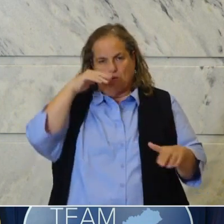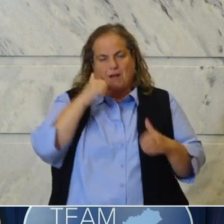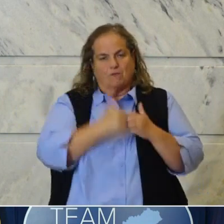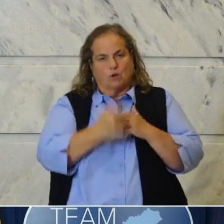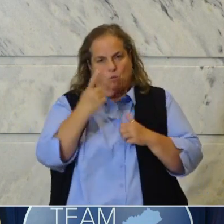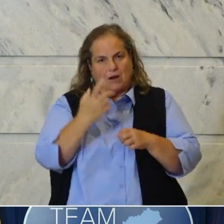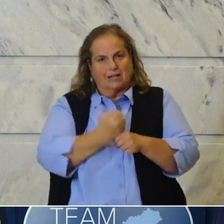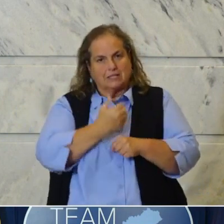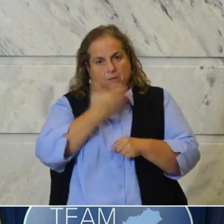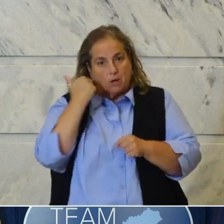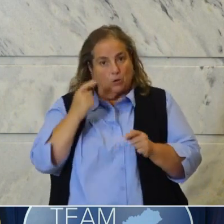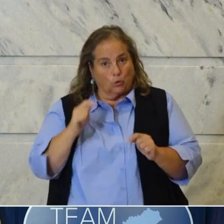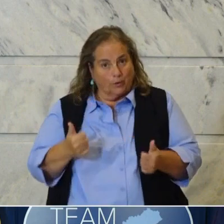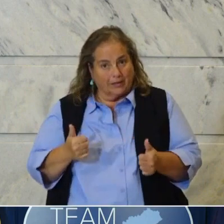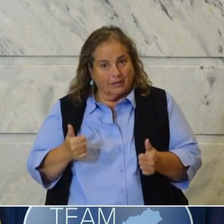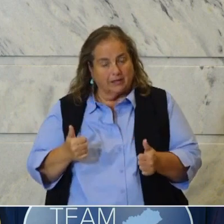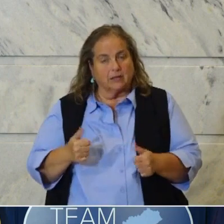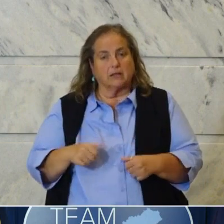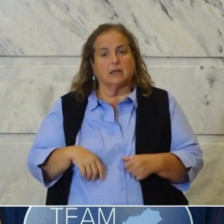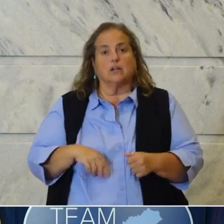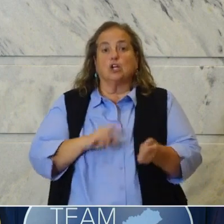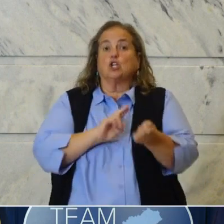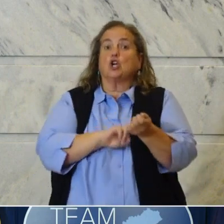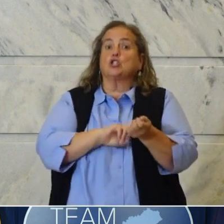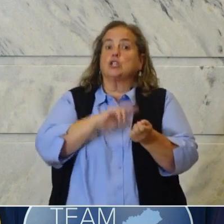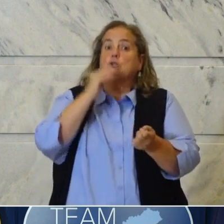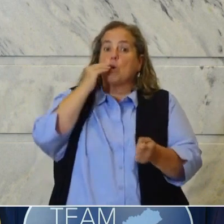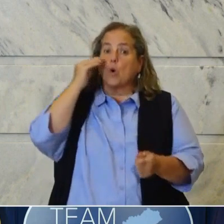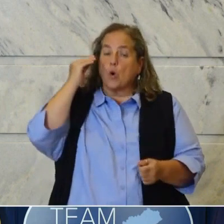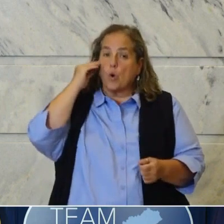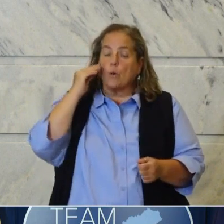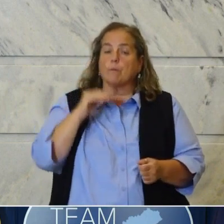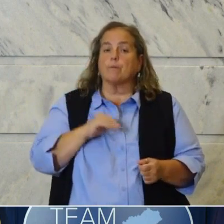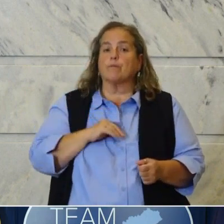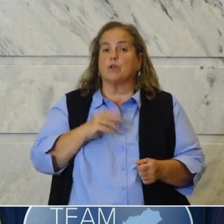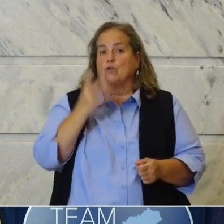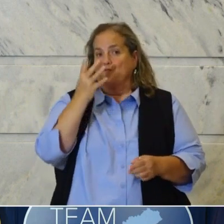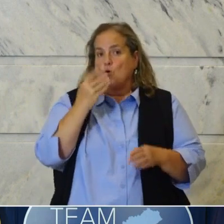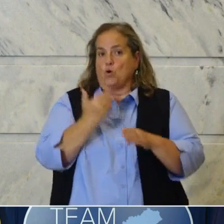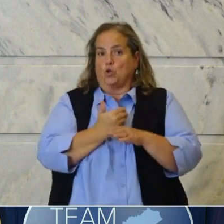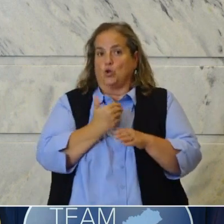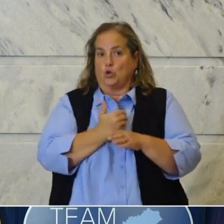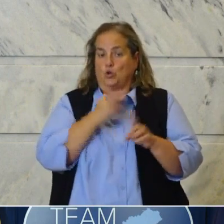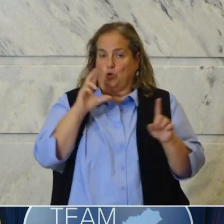better quickly. Long term care facilities for new residents. Four new